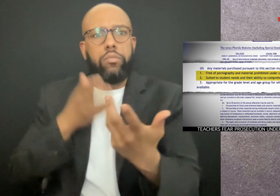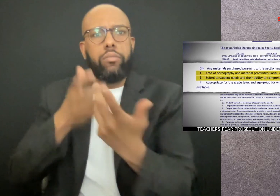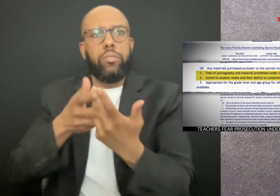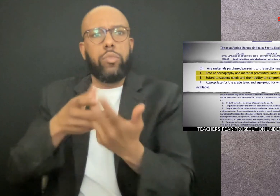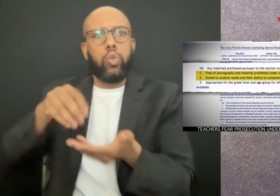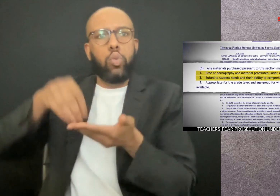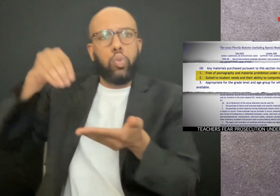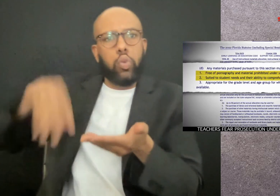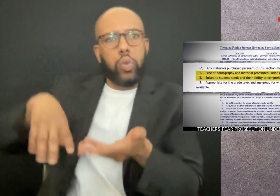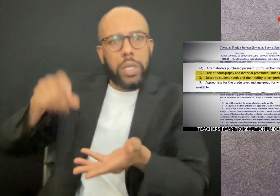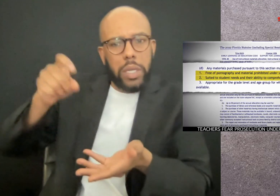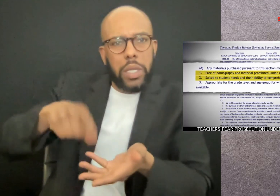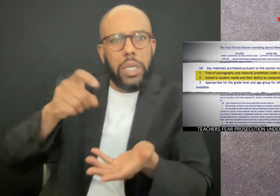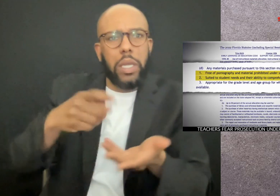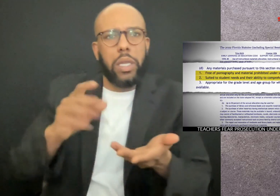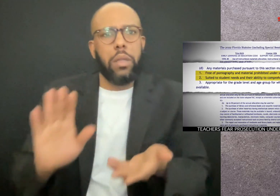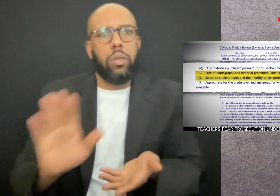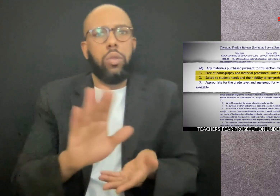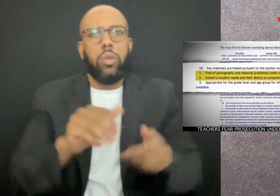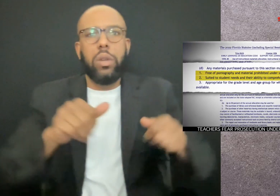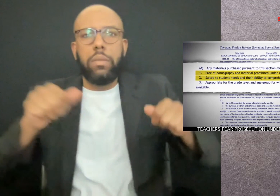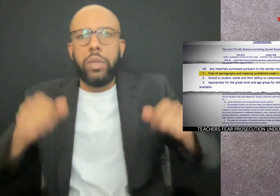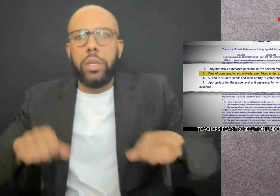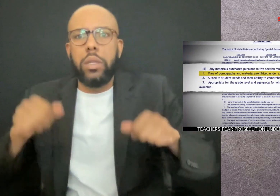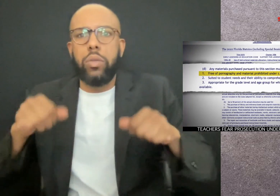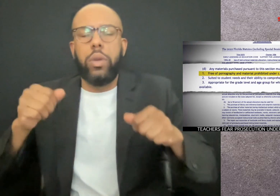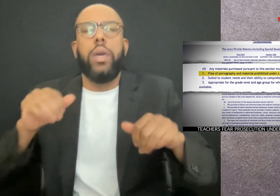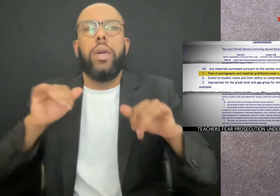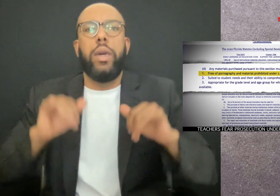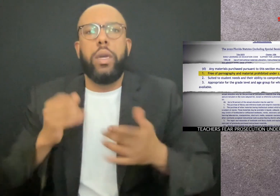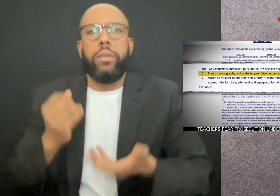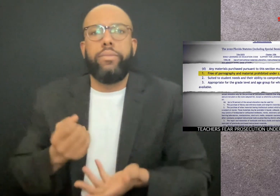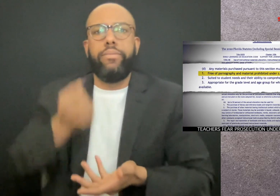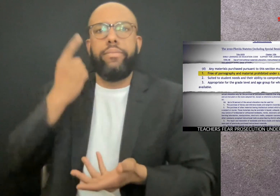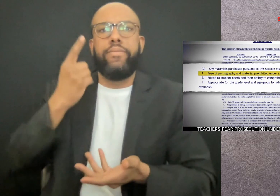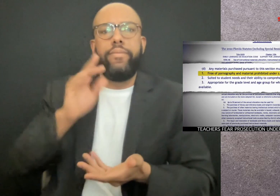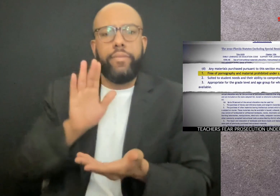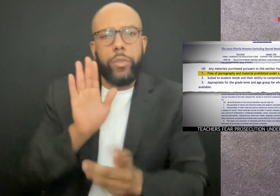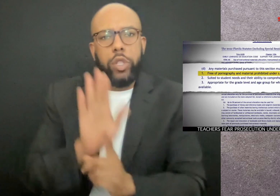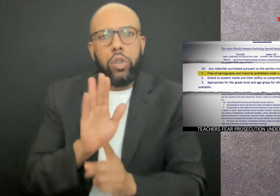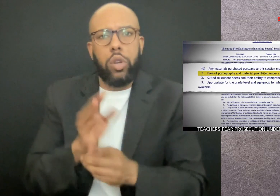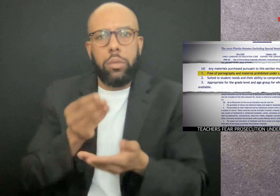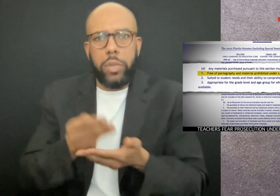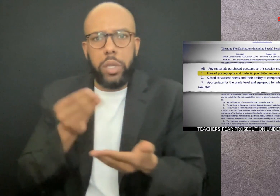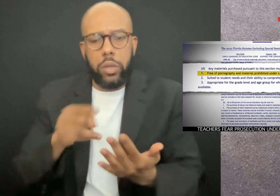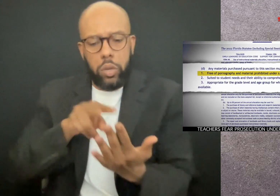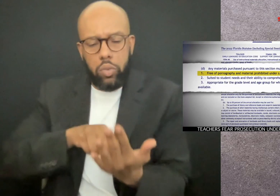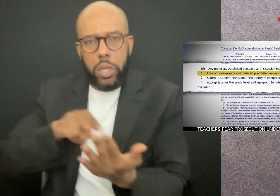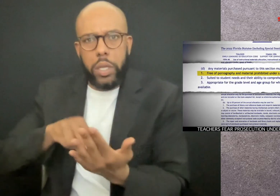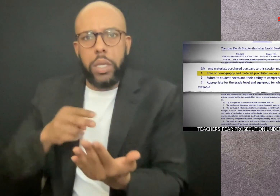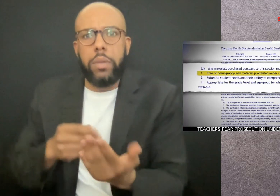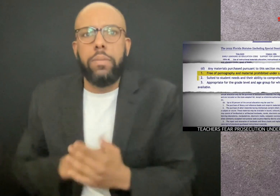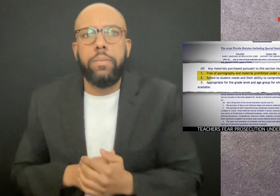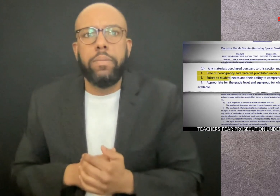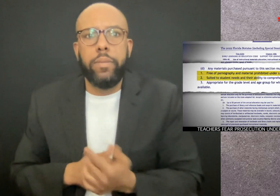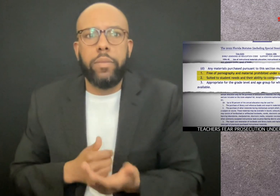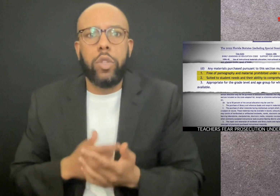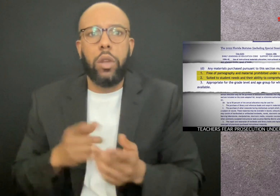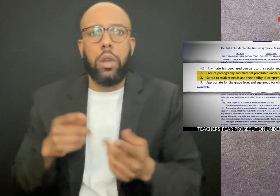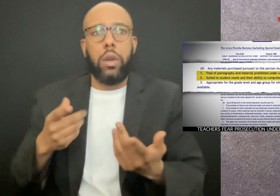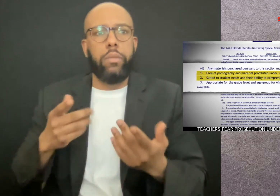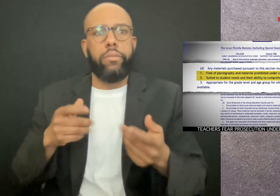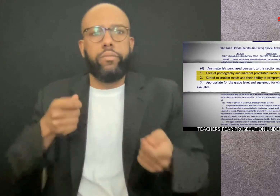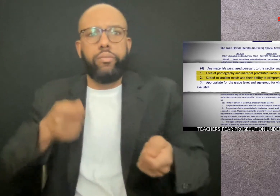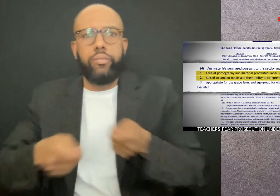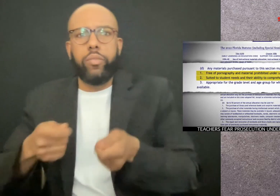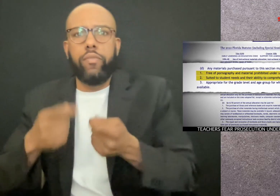and material prohibited under state statute suited to student needs and their ability to